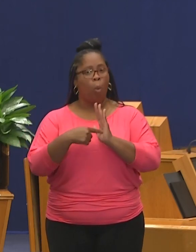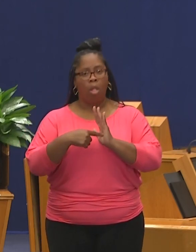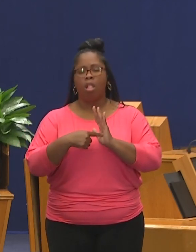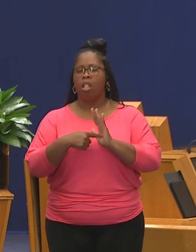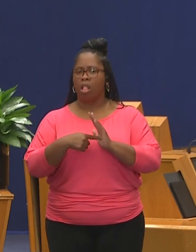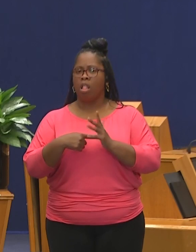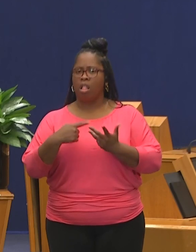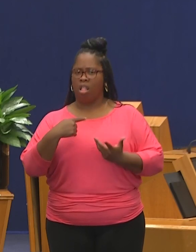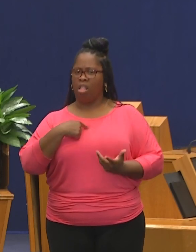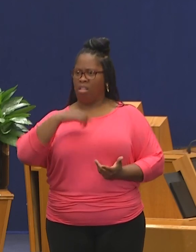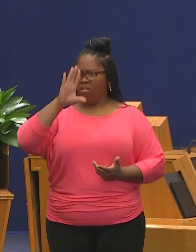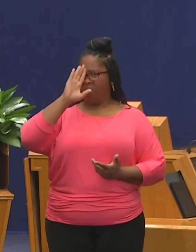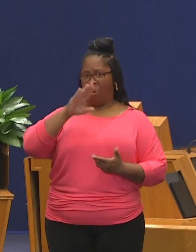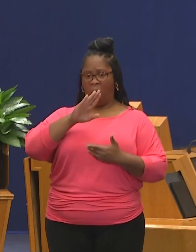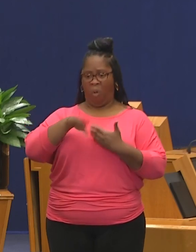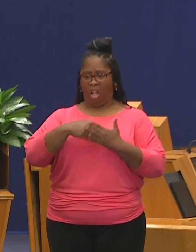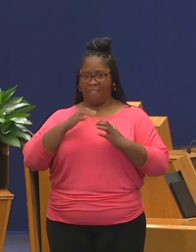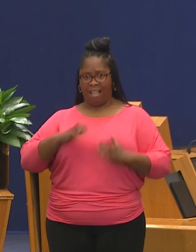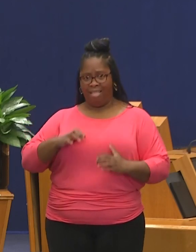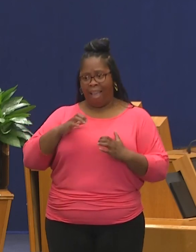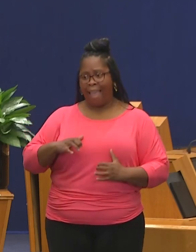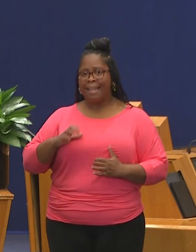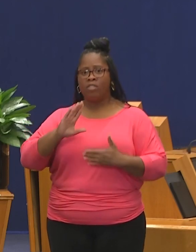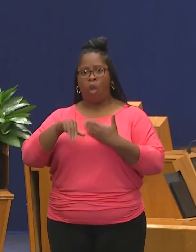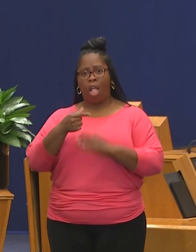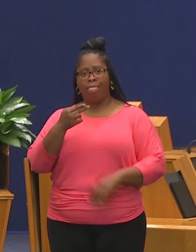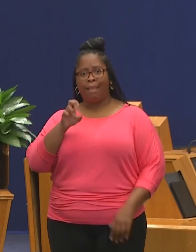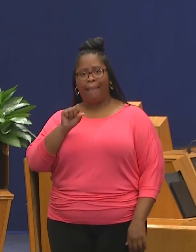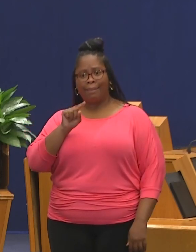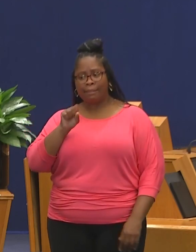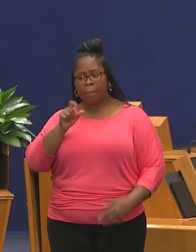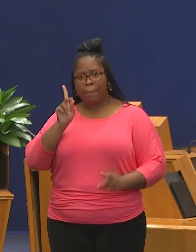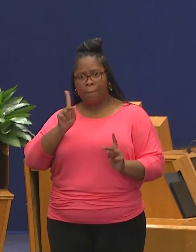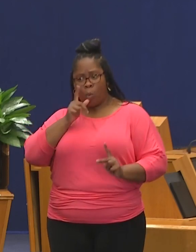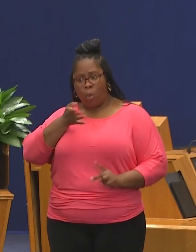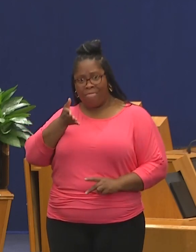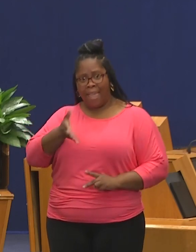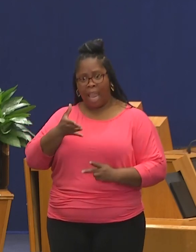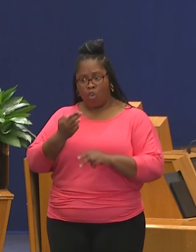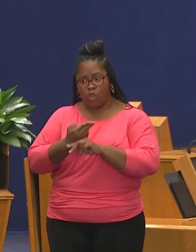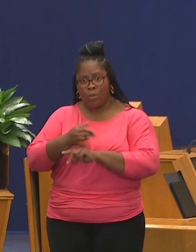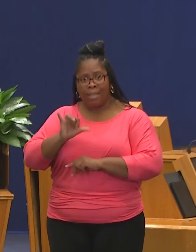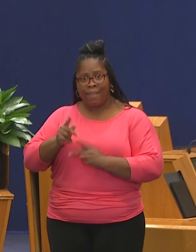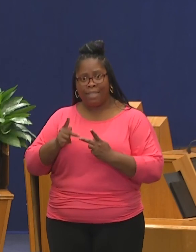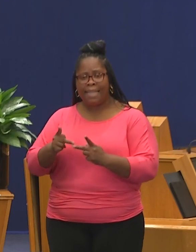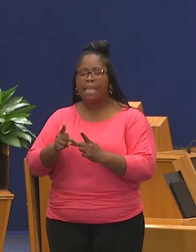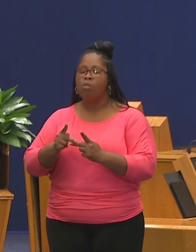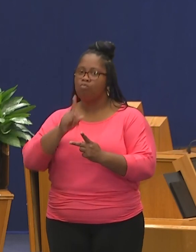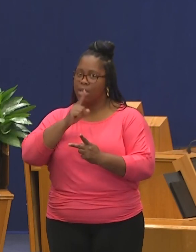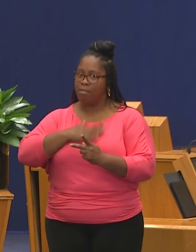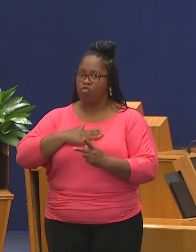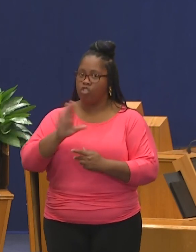CRITICAL AND IMPORTANT ROLE. AND I KNOW THAT ALL THE GUESSTS AND CLIENTS THAT ARE USING THESE